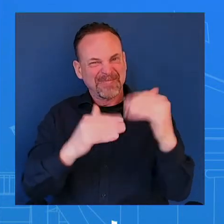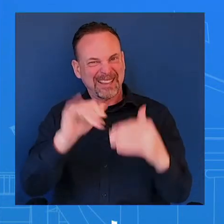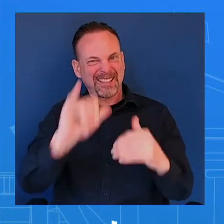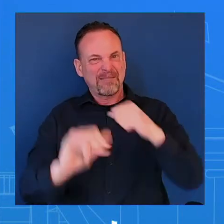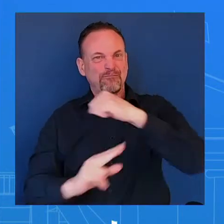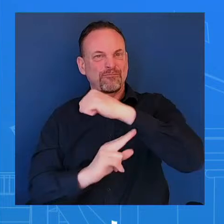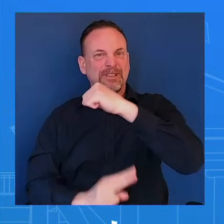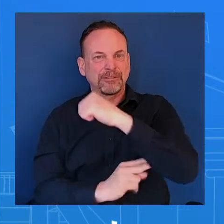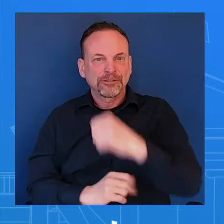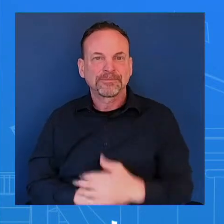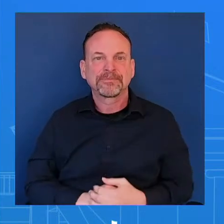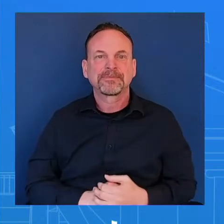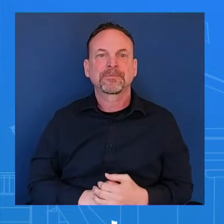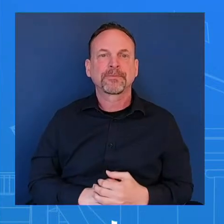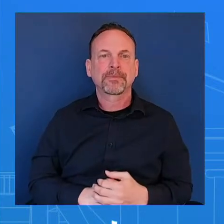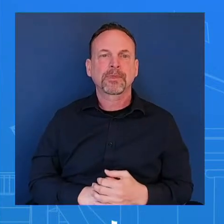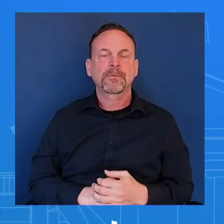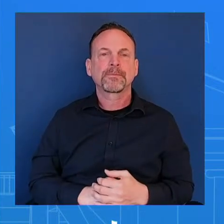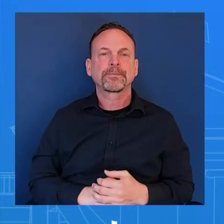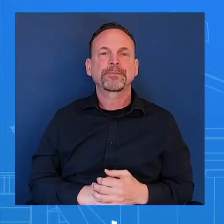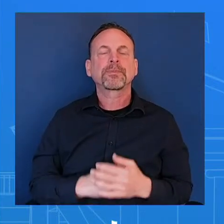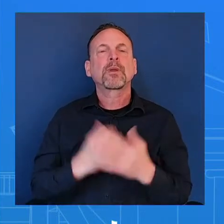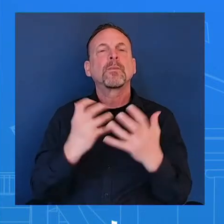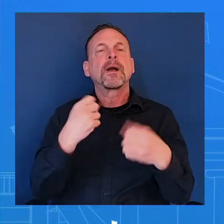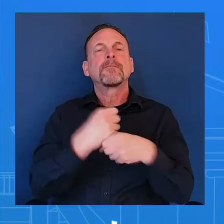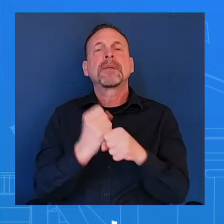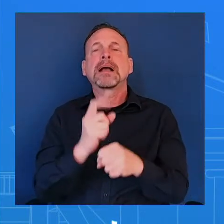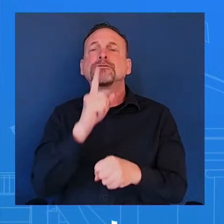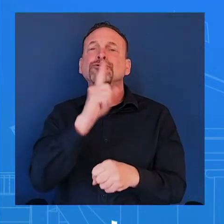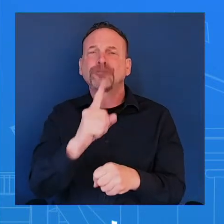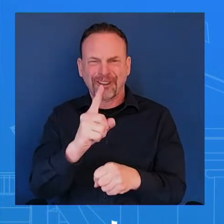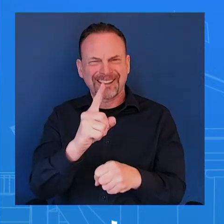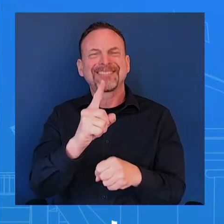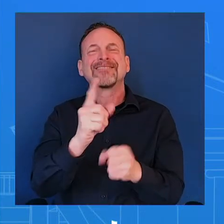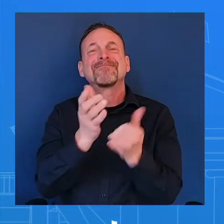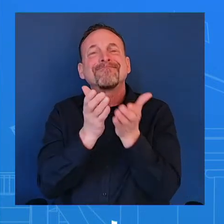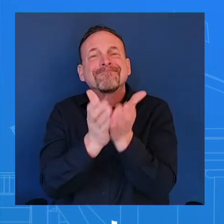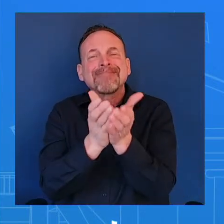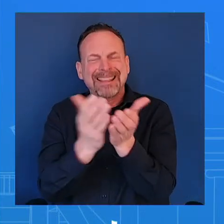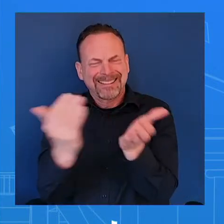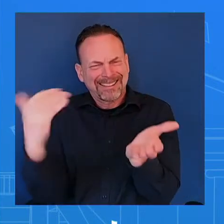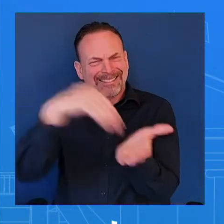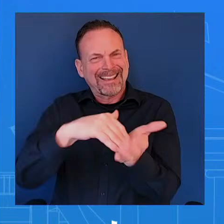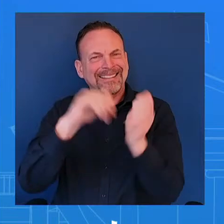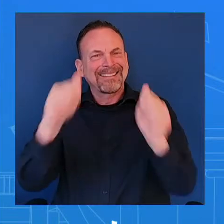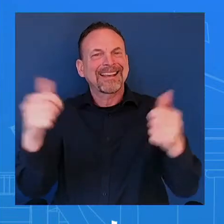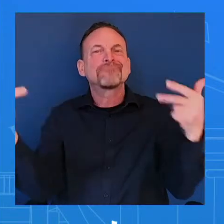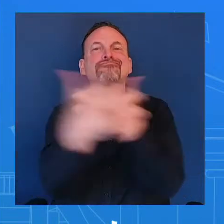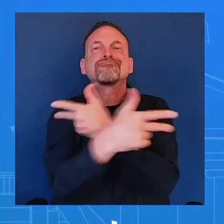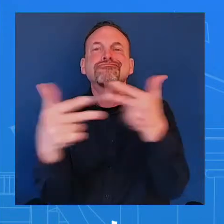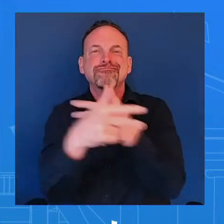making sure that we continue to do that recovery, clean out -- clean out that area.